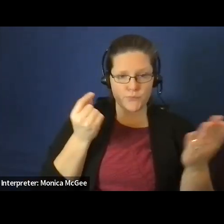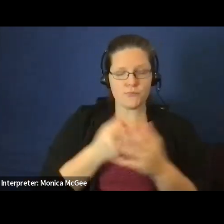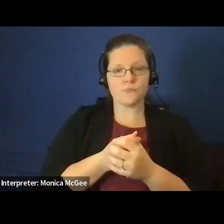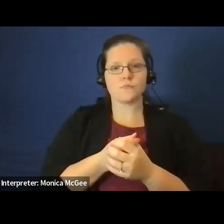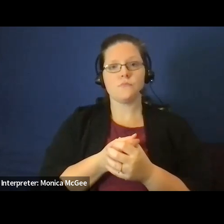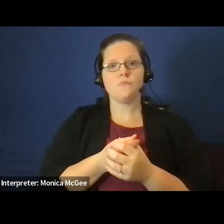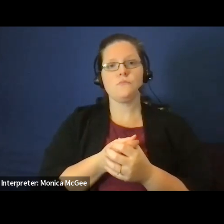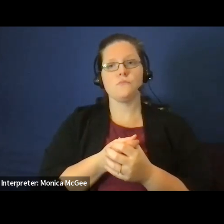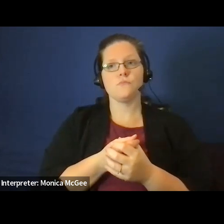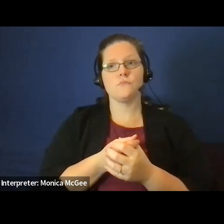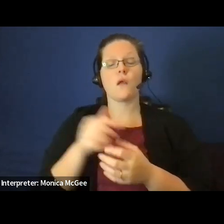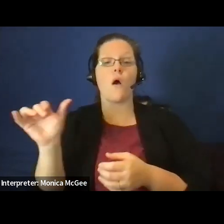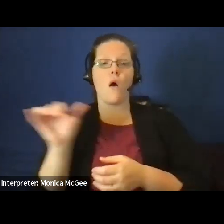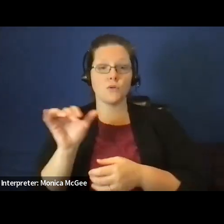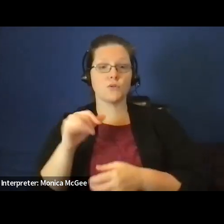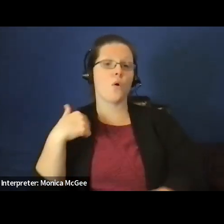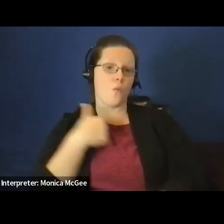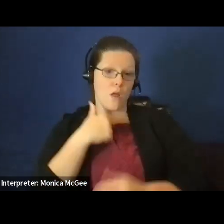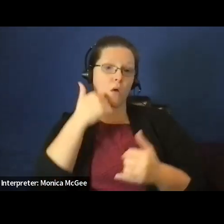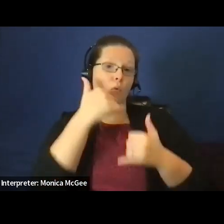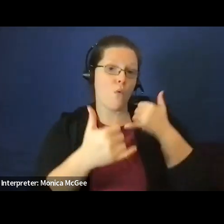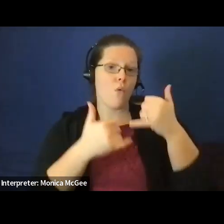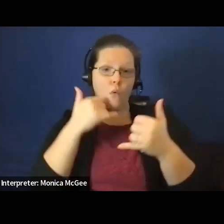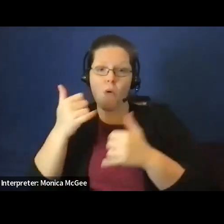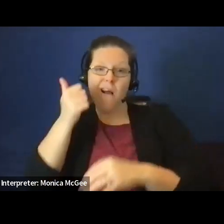services and capture them so you have a